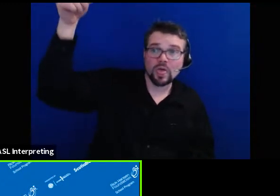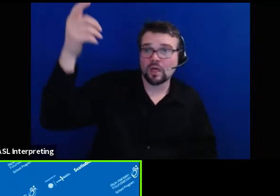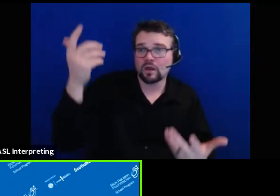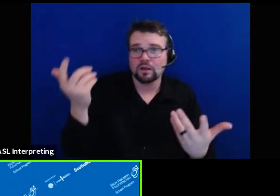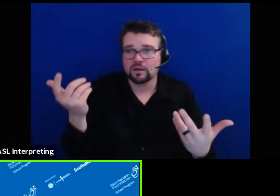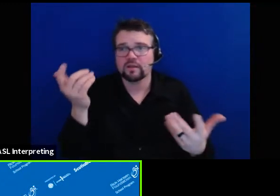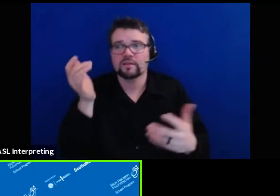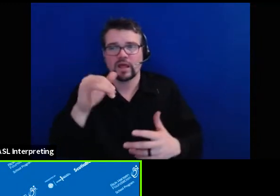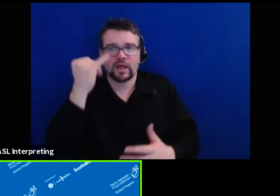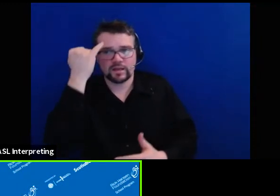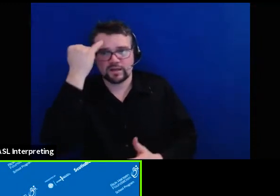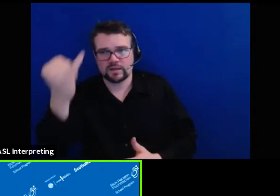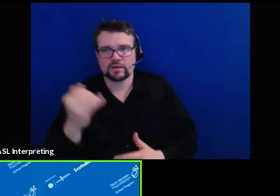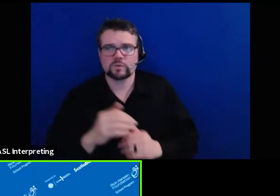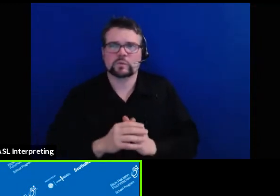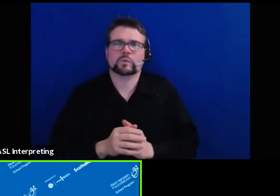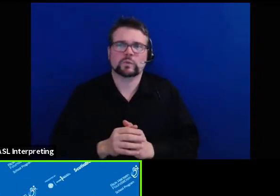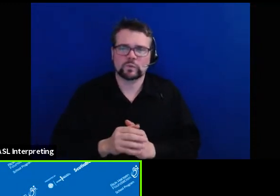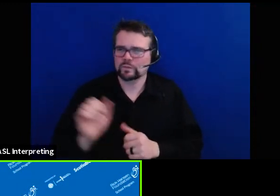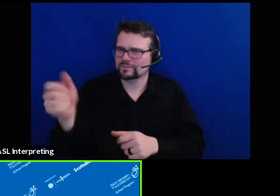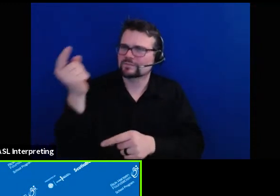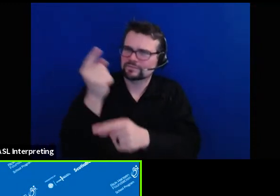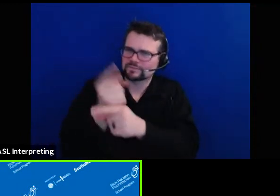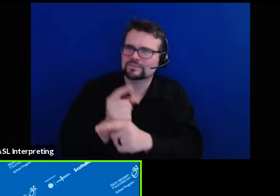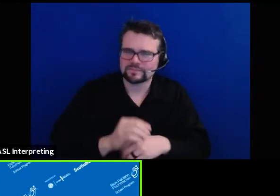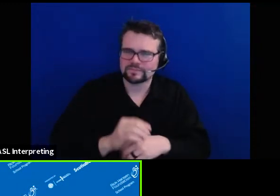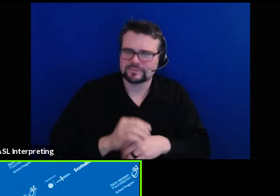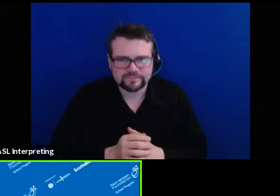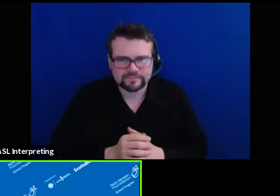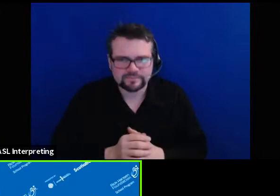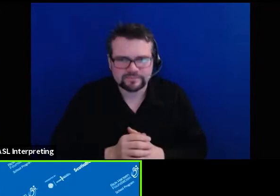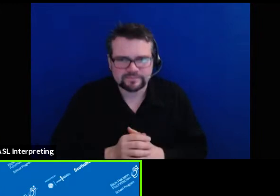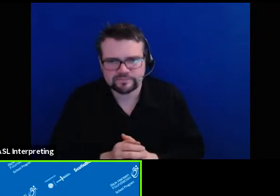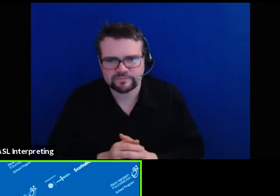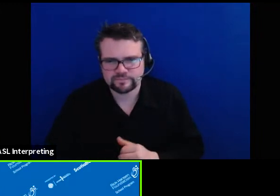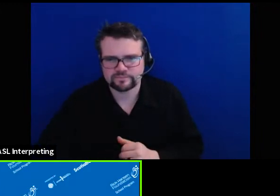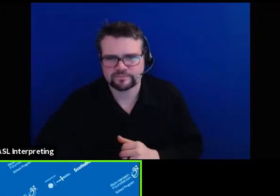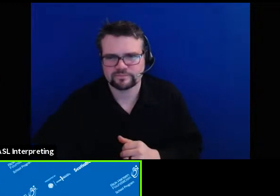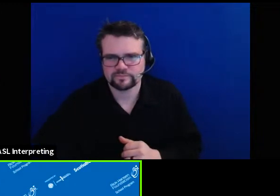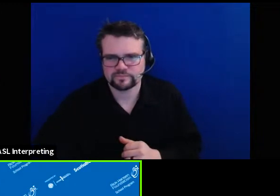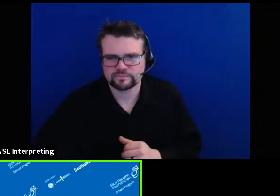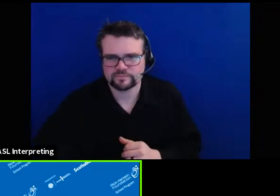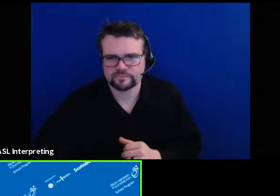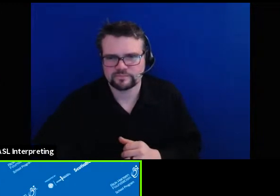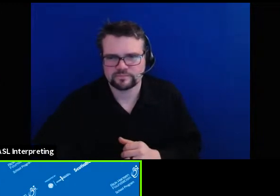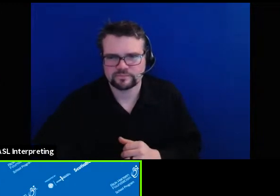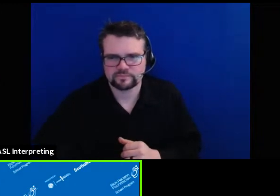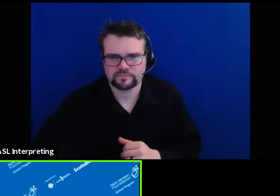YEAH, YEAH, DEFINITELY. >> WE HAVE ANOTHER QUESTION HERE